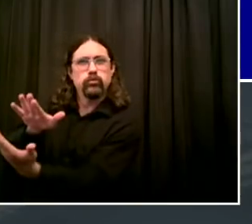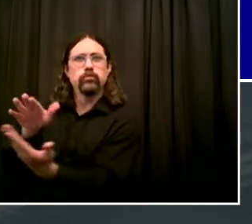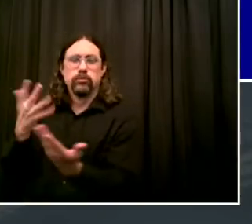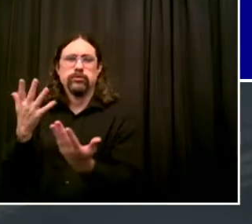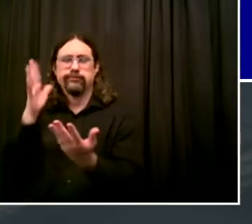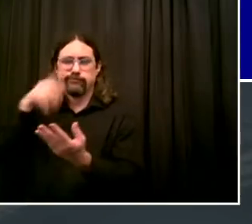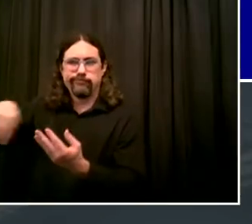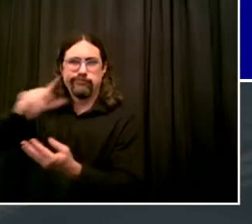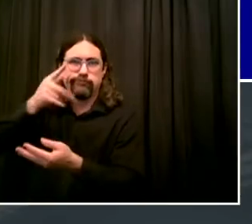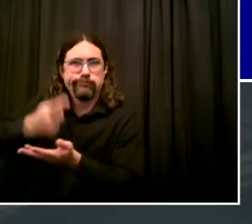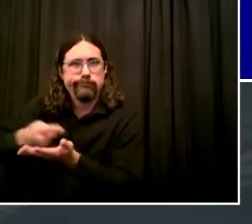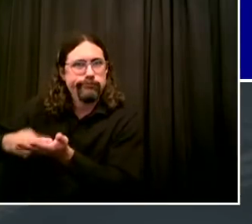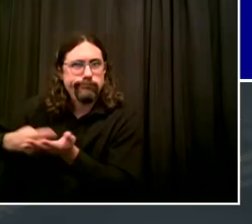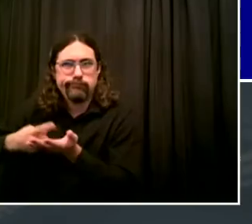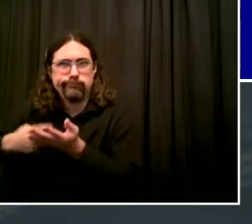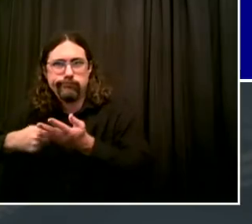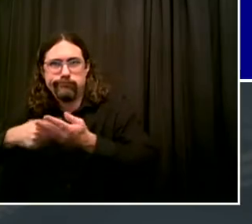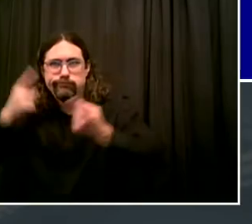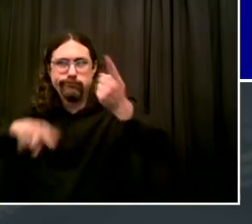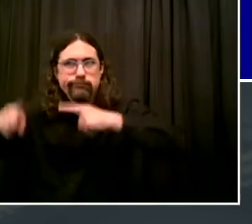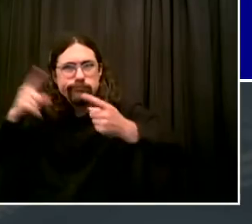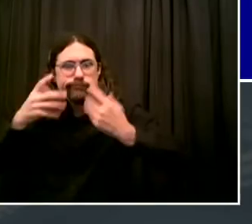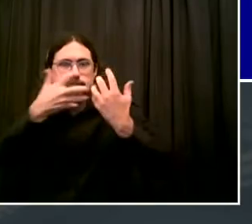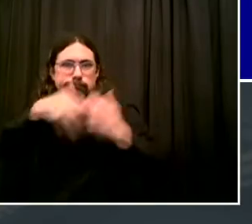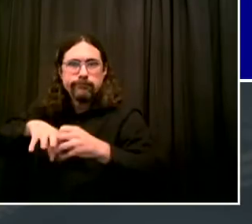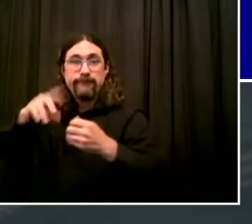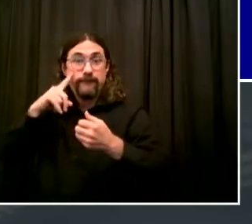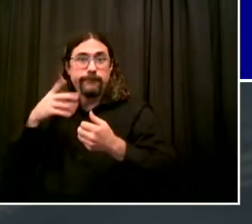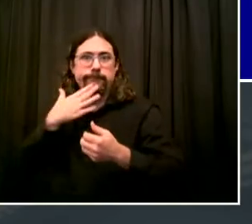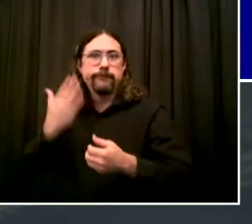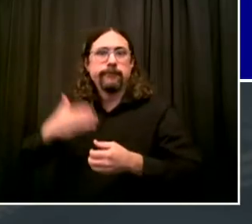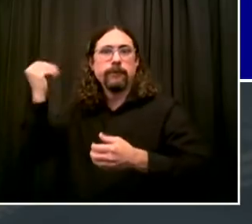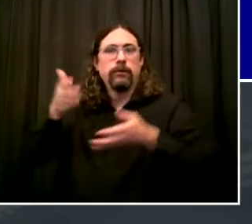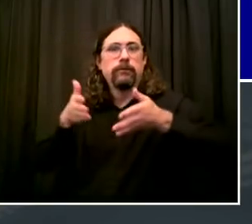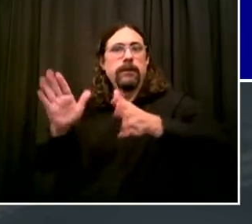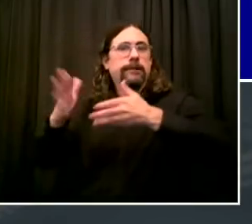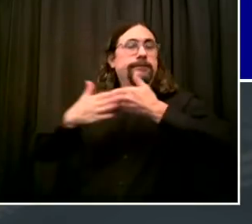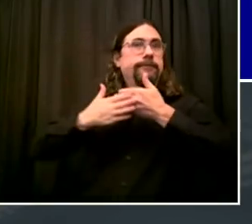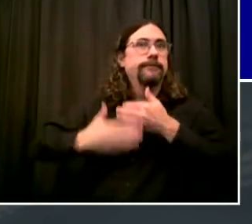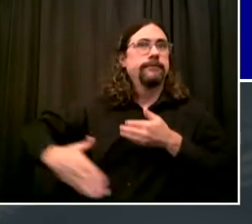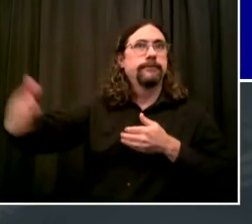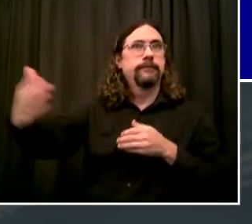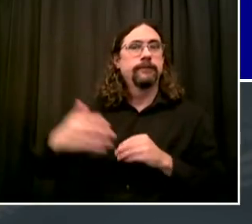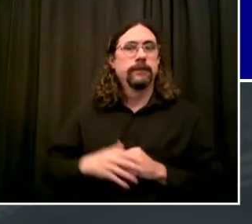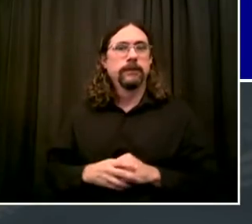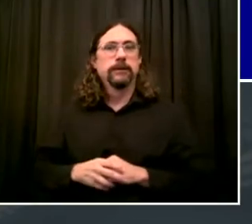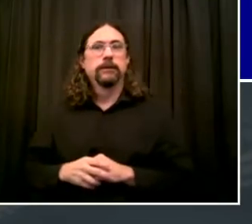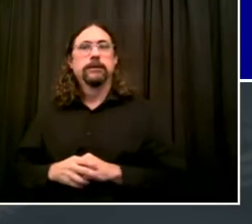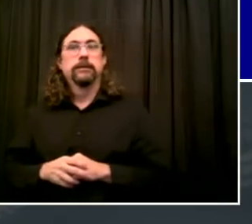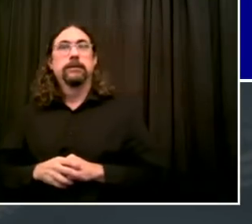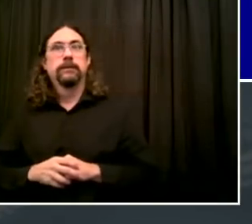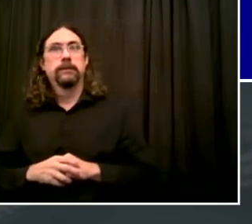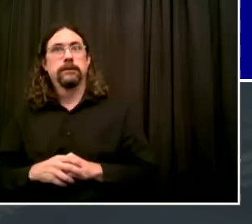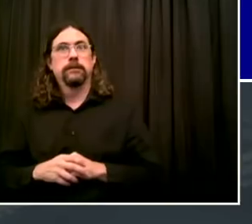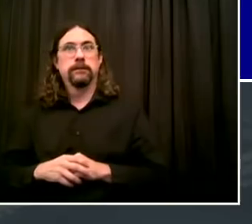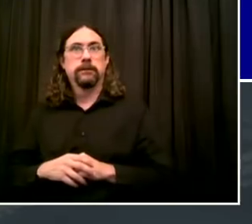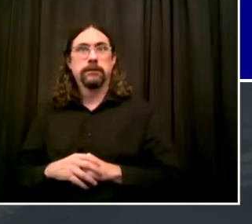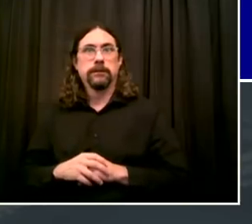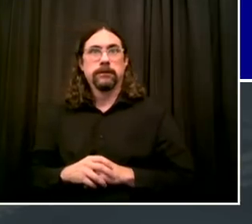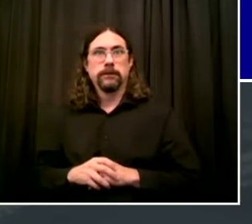SAFE. I EXPECT THEM TO COME BACK IN THE FALL WITH WHATEVER RECOMMENDATIONS THEY HAVE AND THEN WE WILGL ET TO WORK ON MAKING IT HAPPEN.